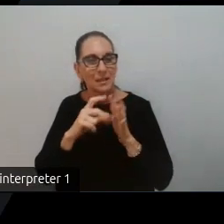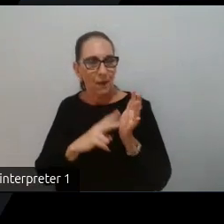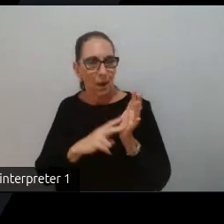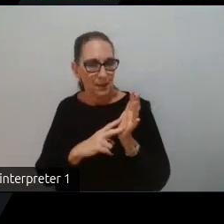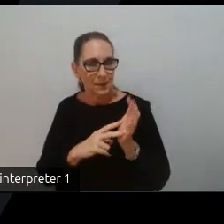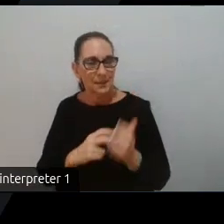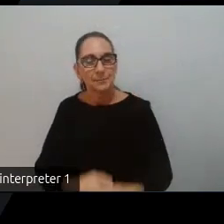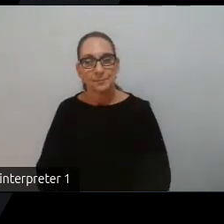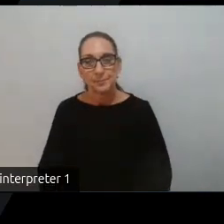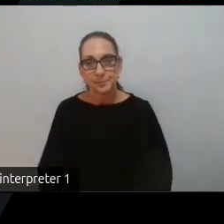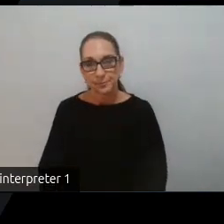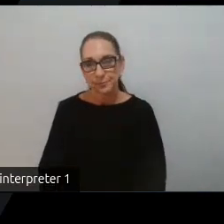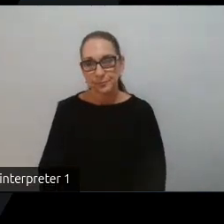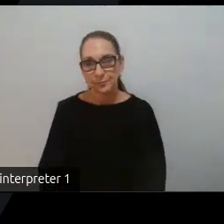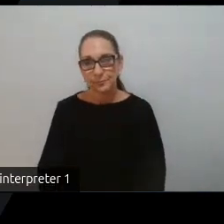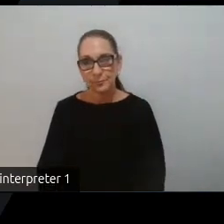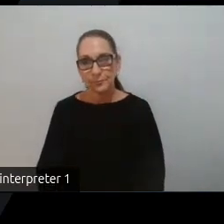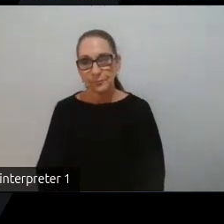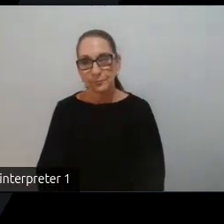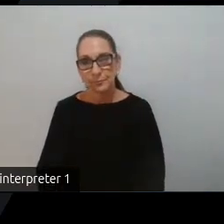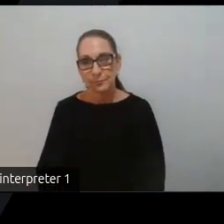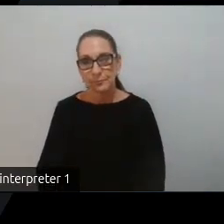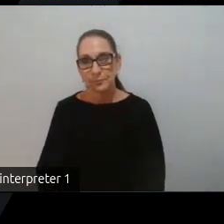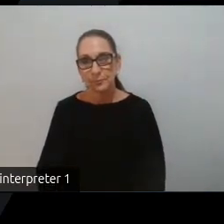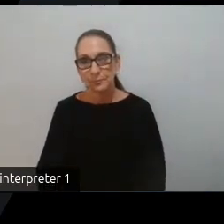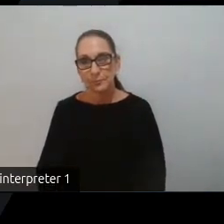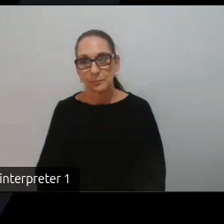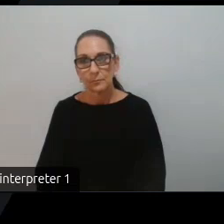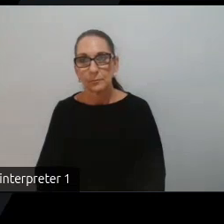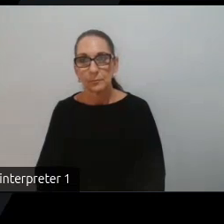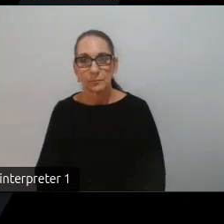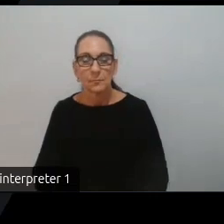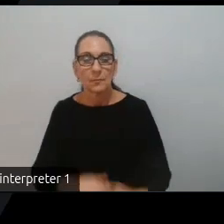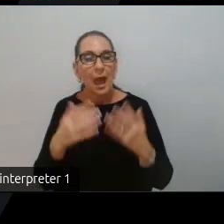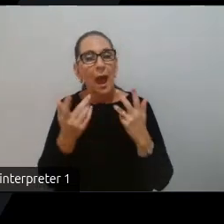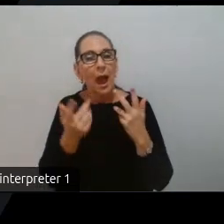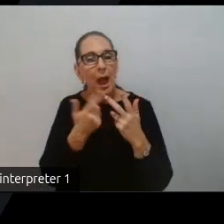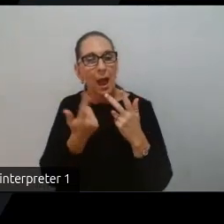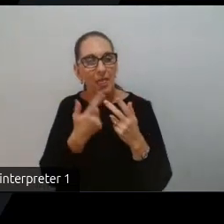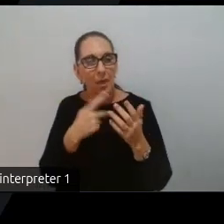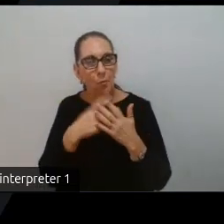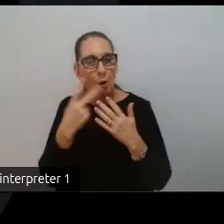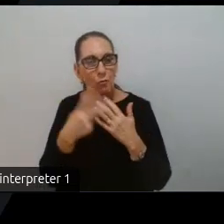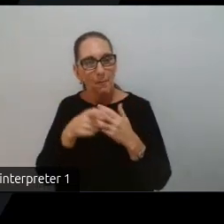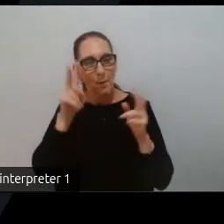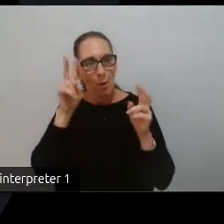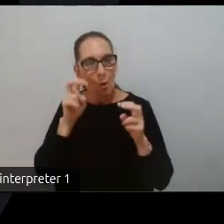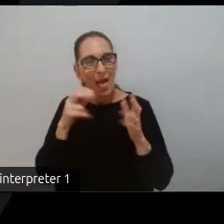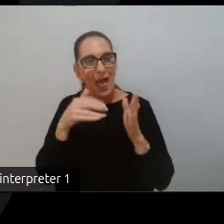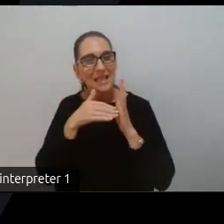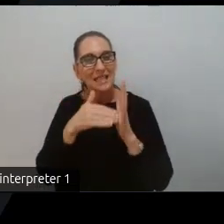Um the uh the other um assistance program that's mentioned there on that slide is the application